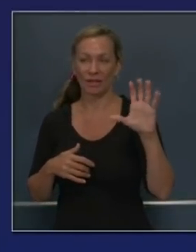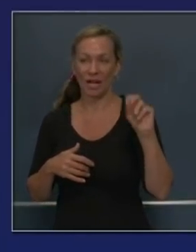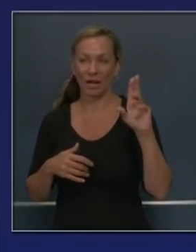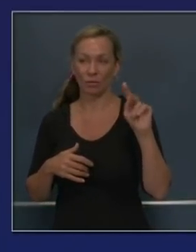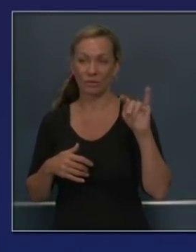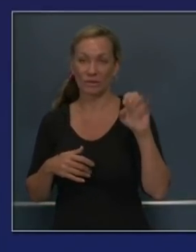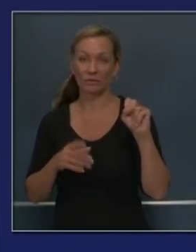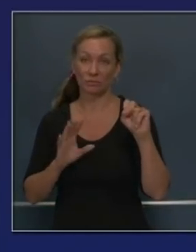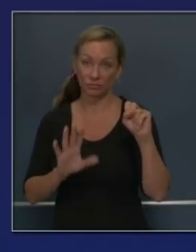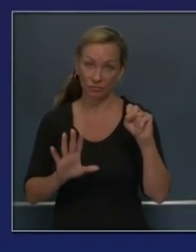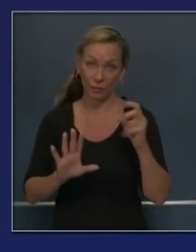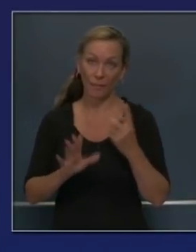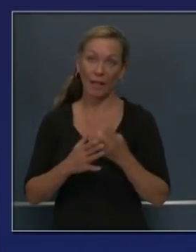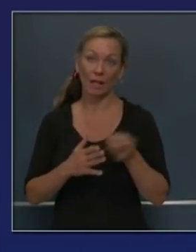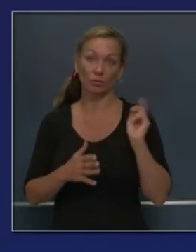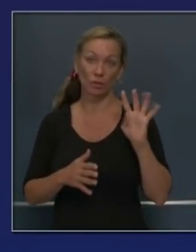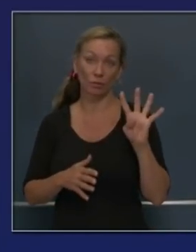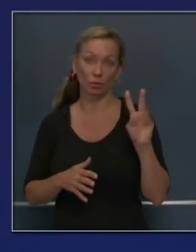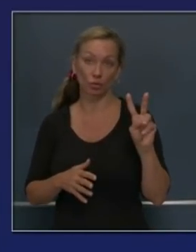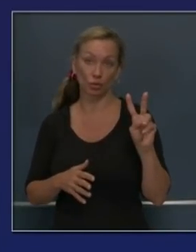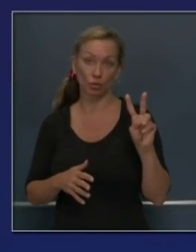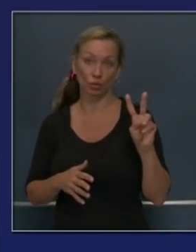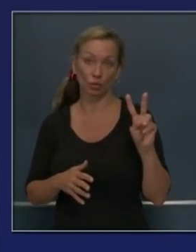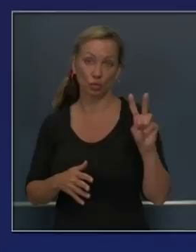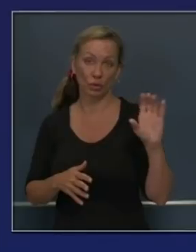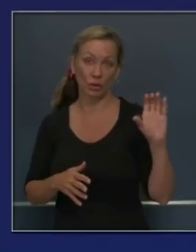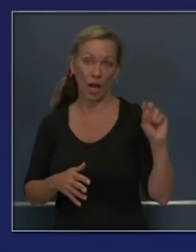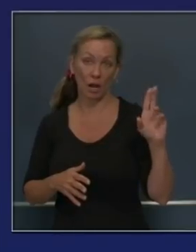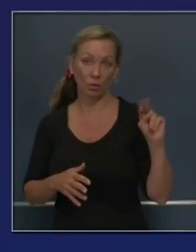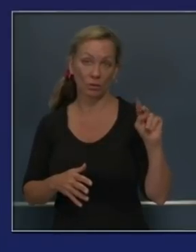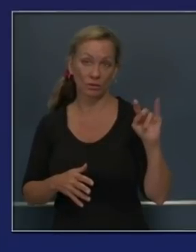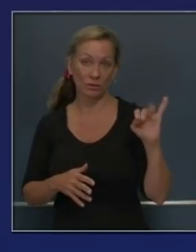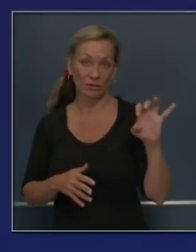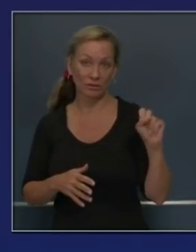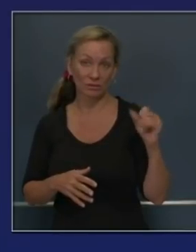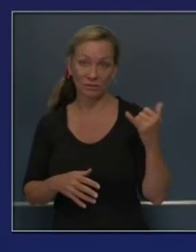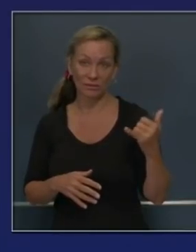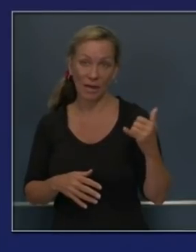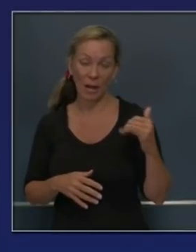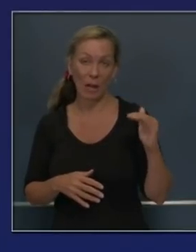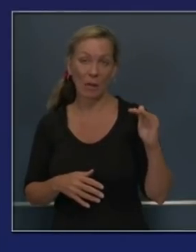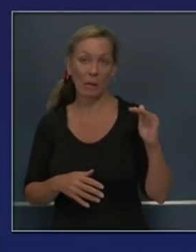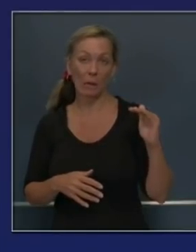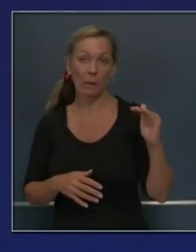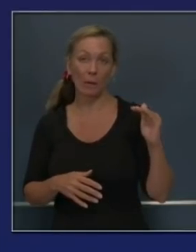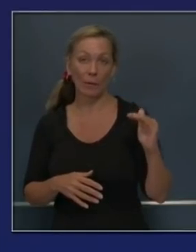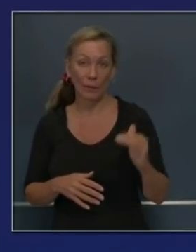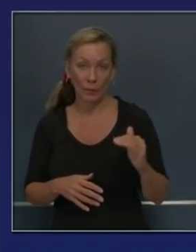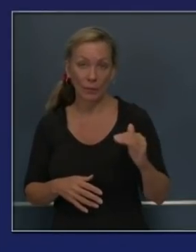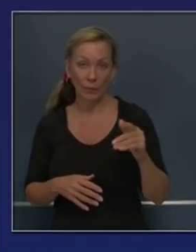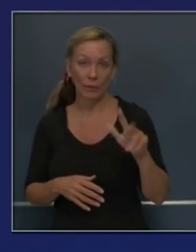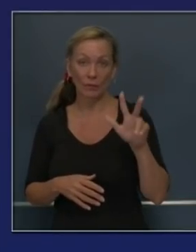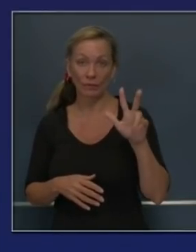WE ARE SEEING A DECLINE IN THE TOTAL NUMBER OF COUNTIES ON THE MONITORING LIST, PICKING UP A BIT ON THE TREND WE SAW LAST